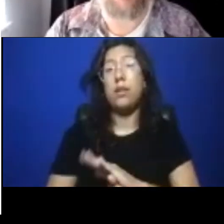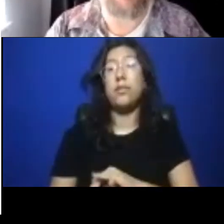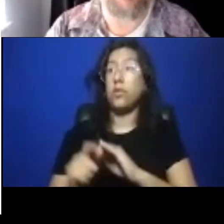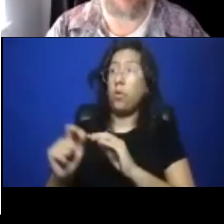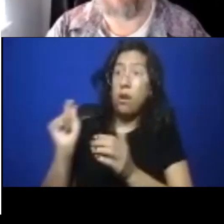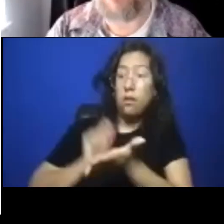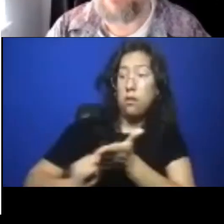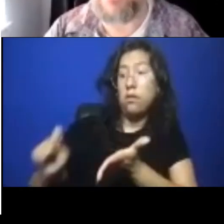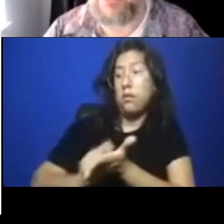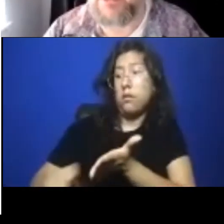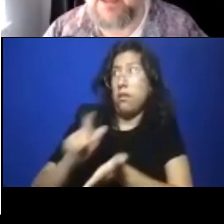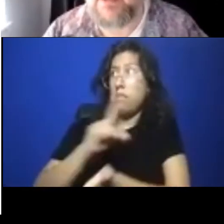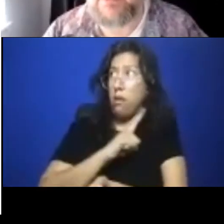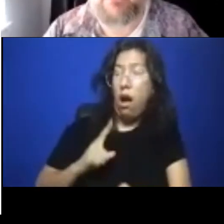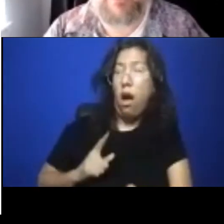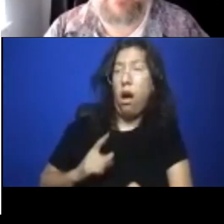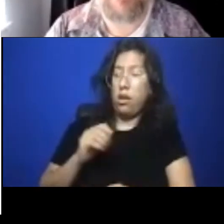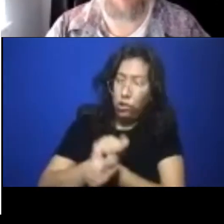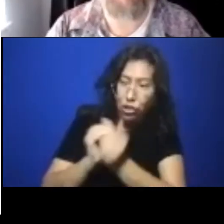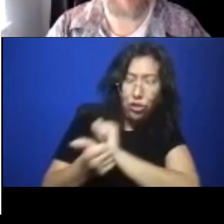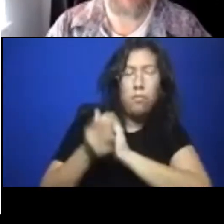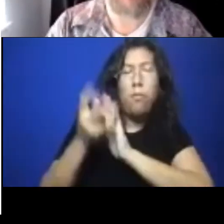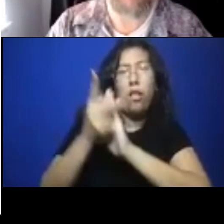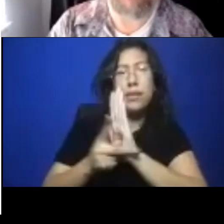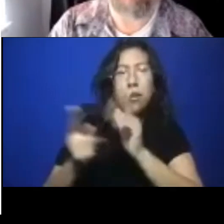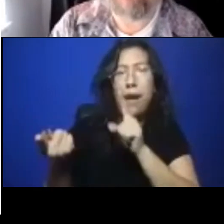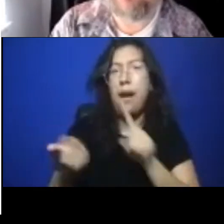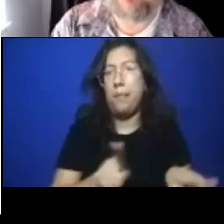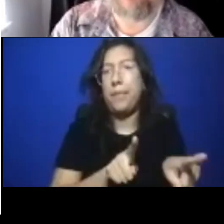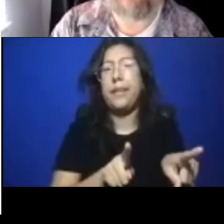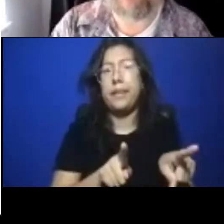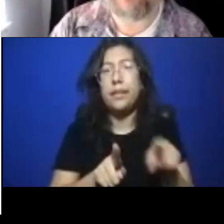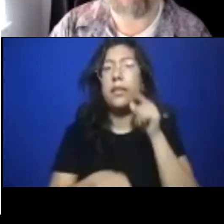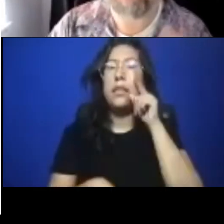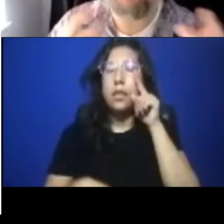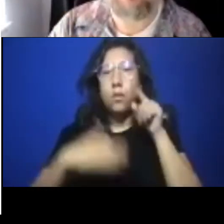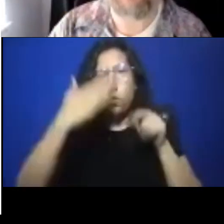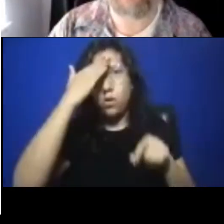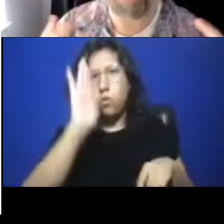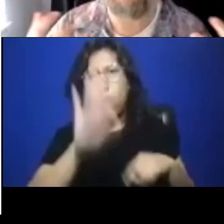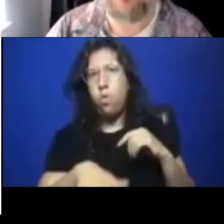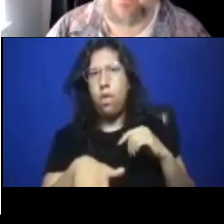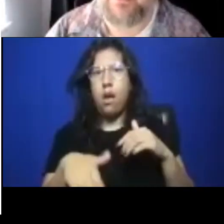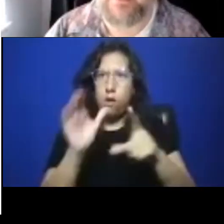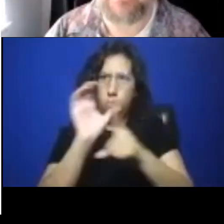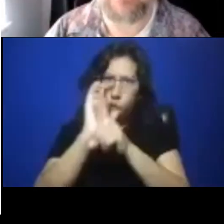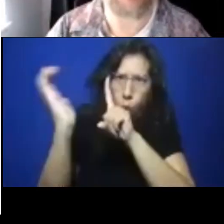or policy changes that are happening. We know that there's kind of cultural pathologizing,